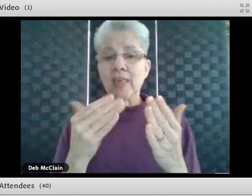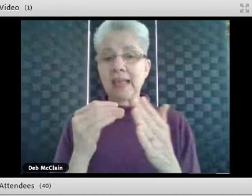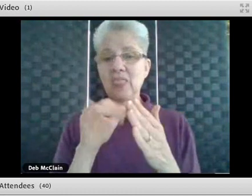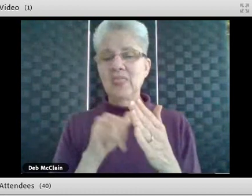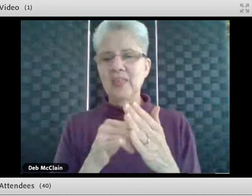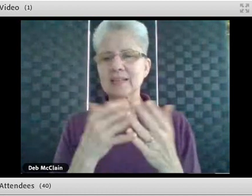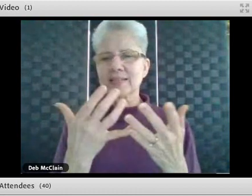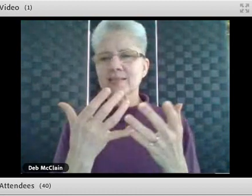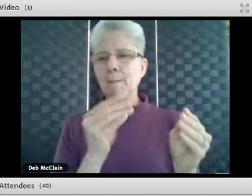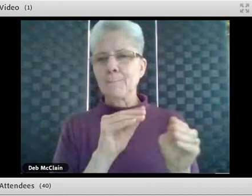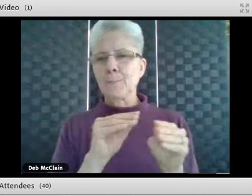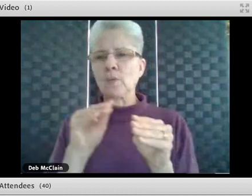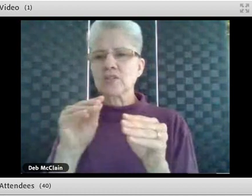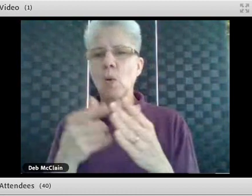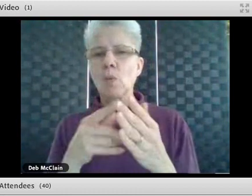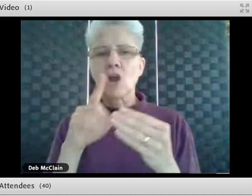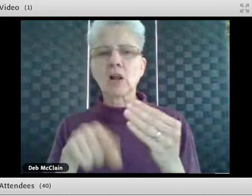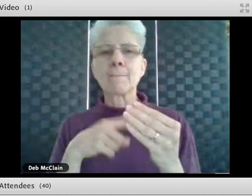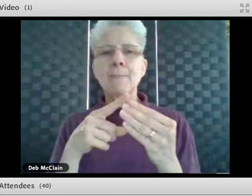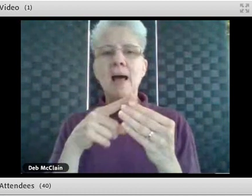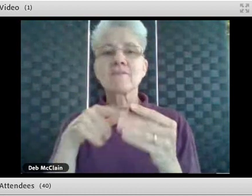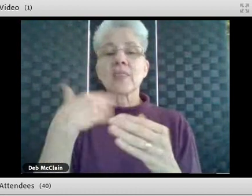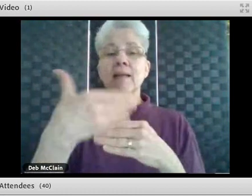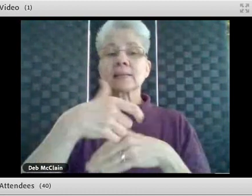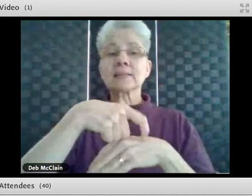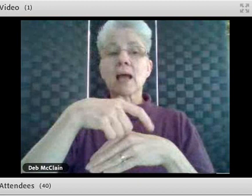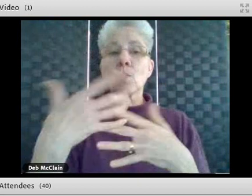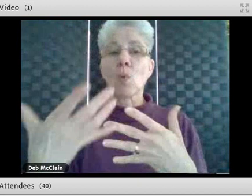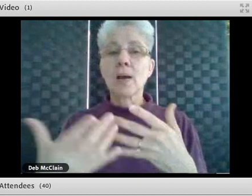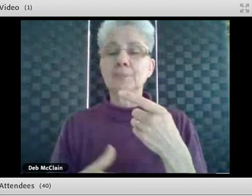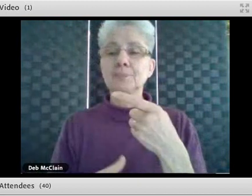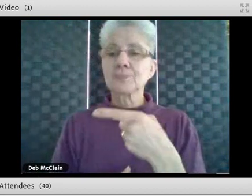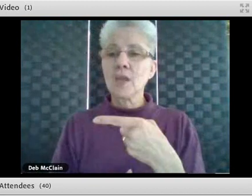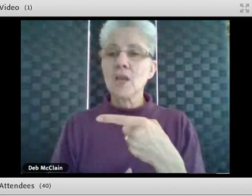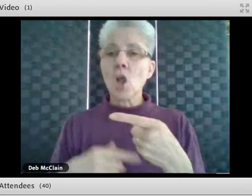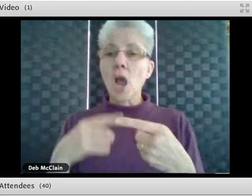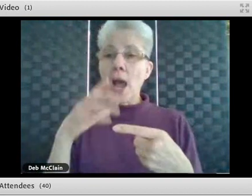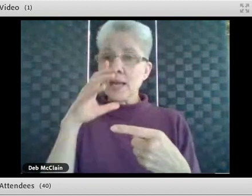into what we're gonna talk about for next time, is we want to assume that subject headings